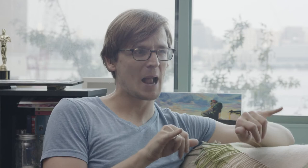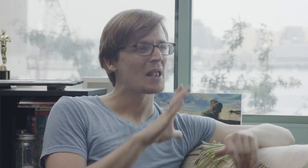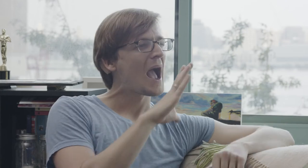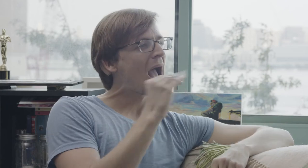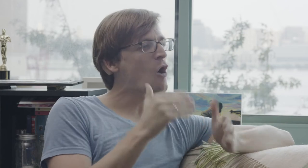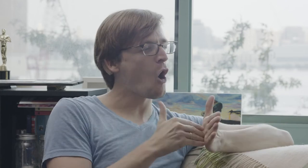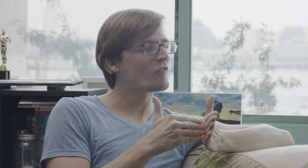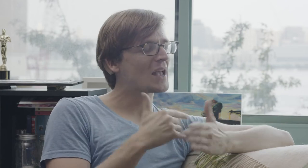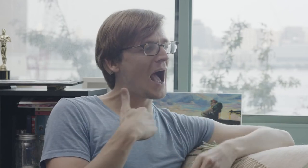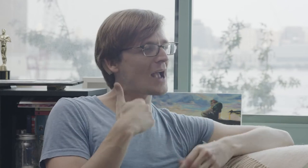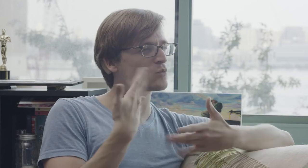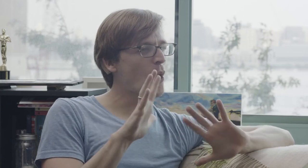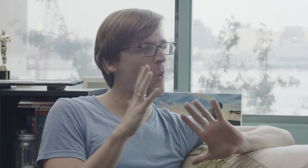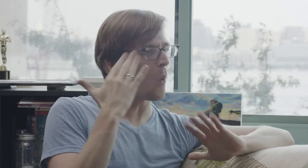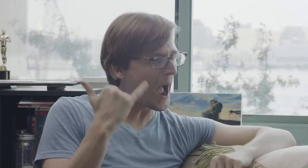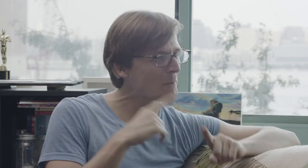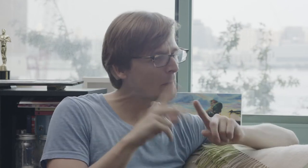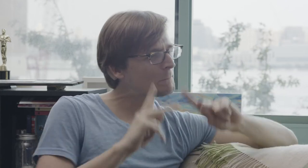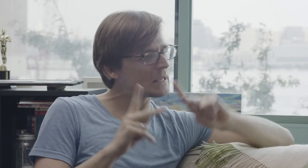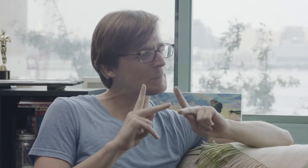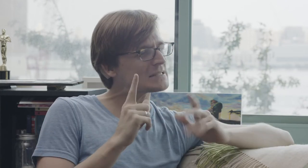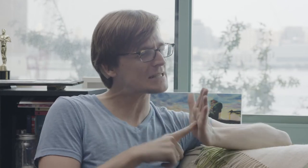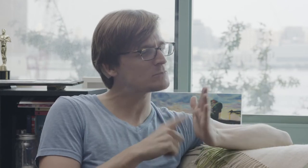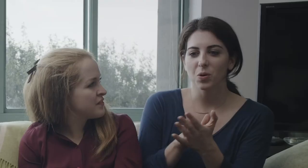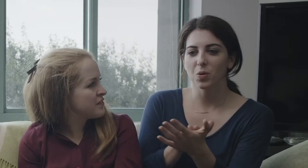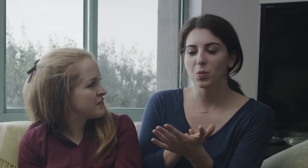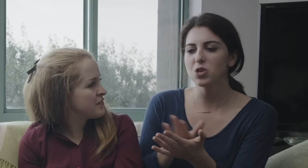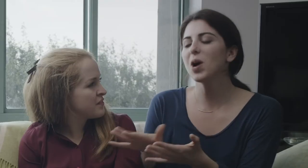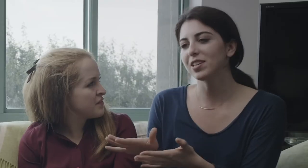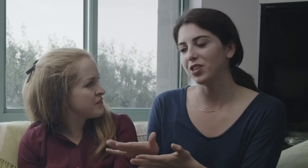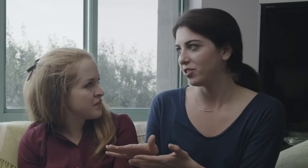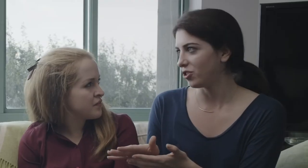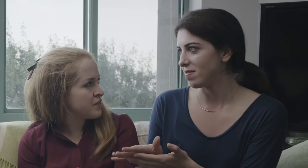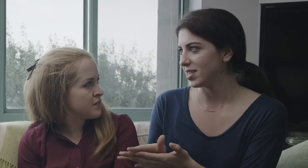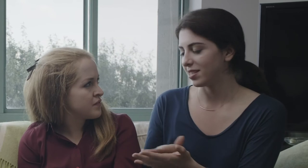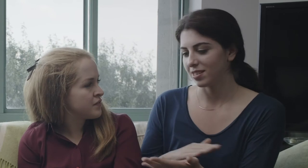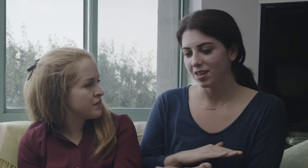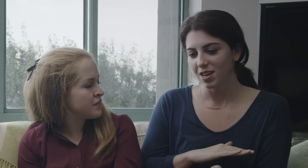to be stressed to audiences that not all deaf people are the same. : You kind of touched on this.